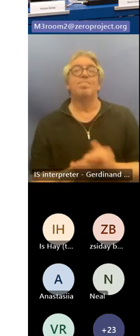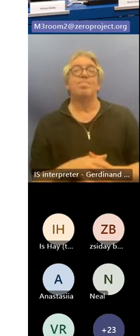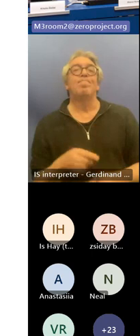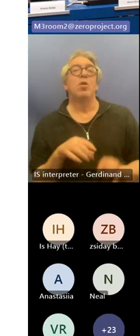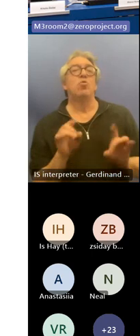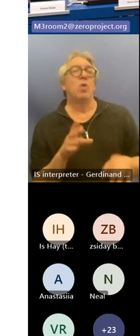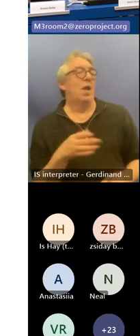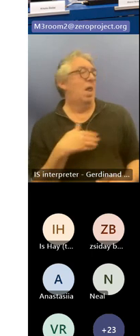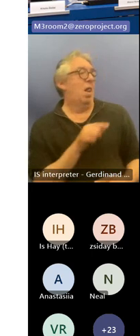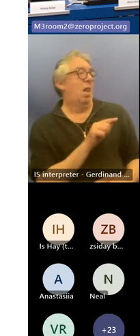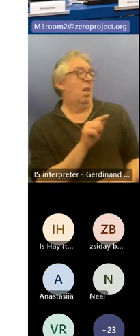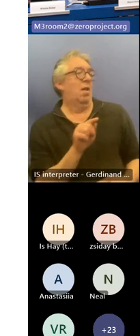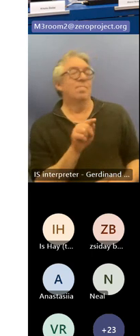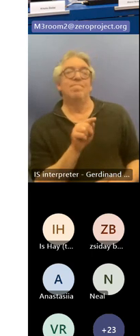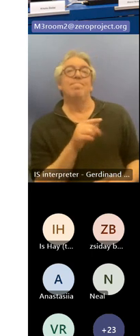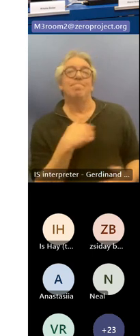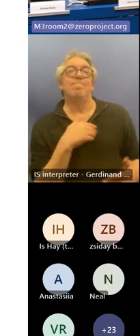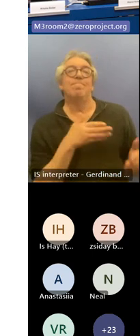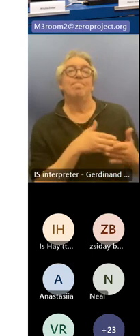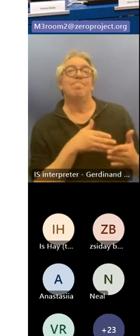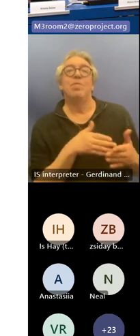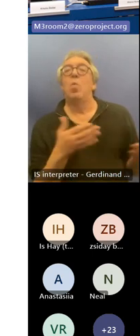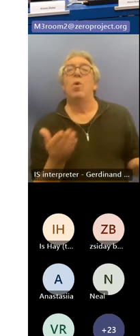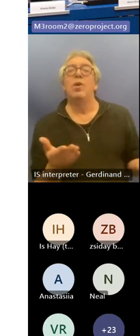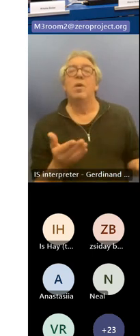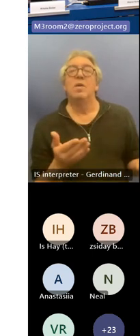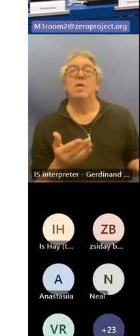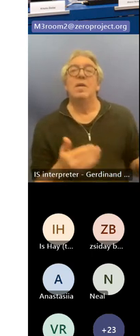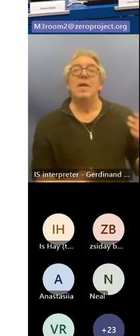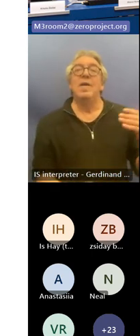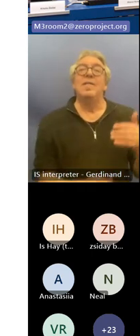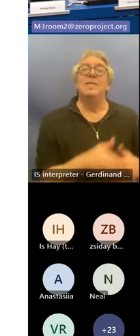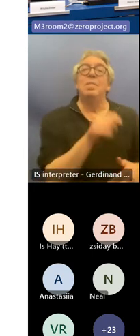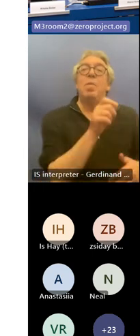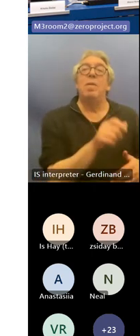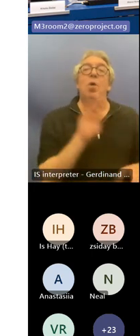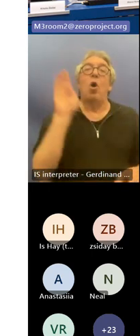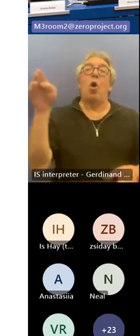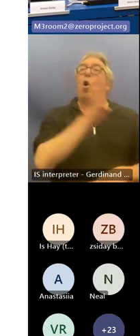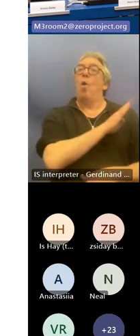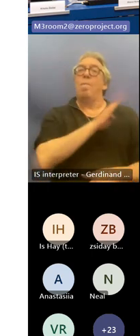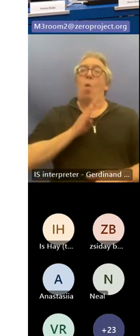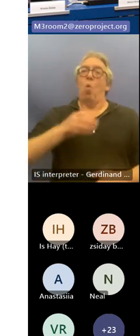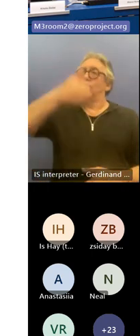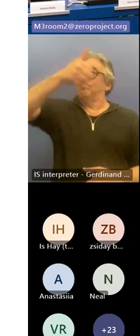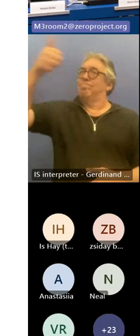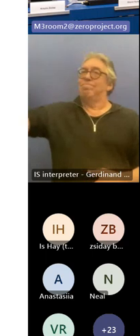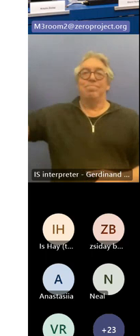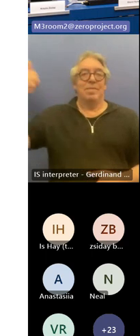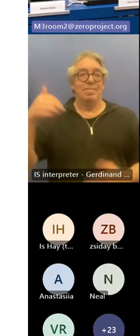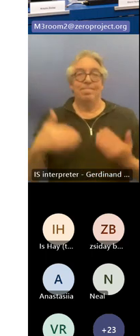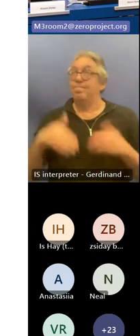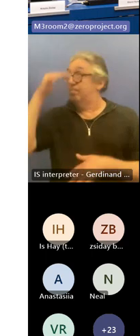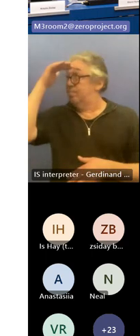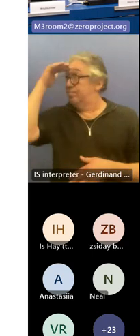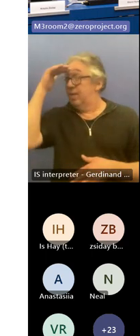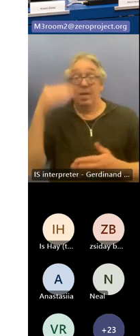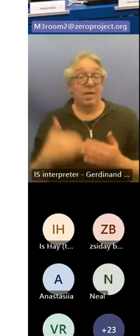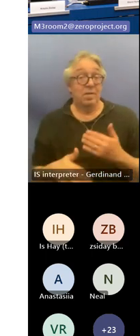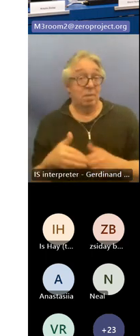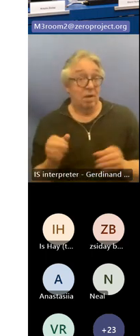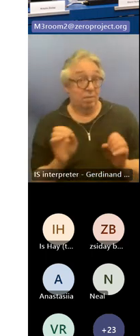the representation of people with disability in boardrooms. So, it is not just in Australia, it is